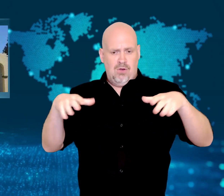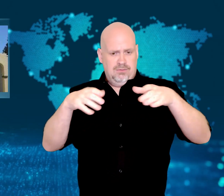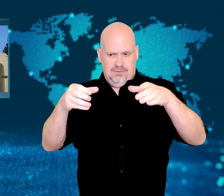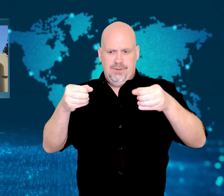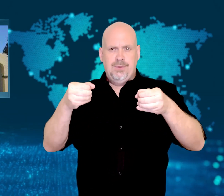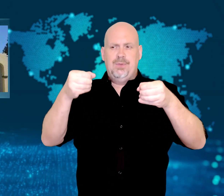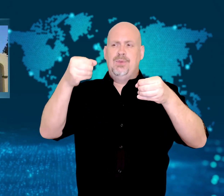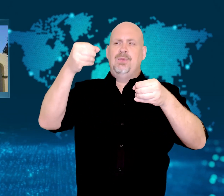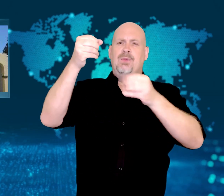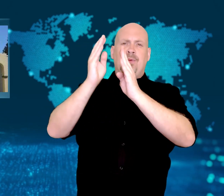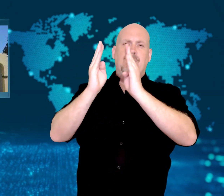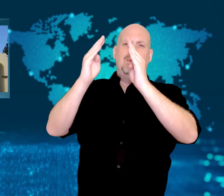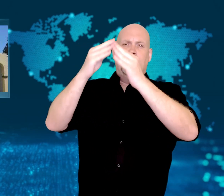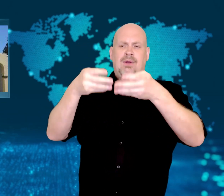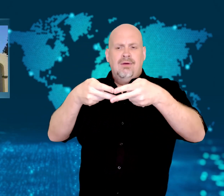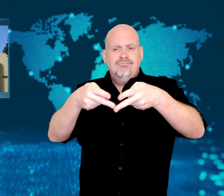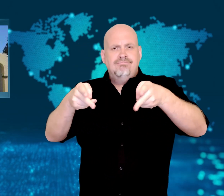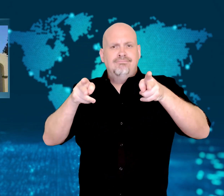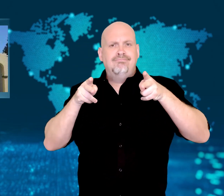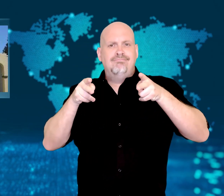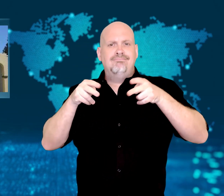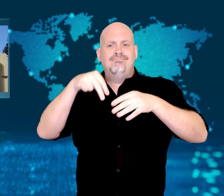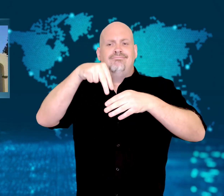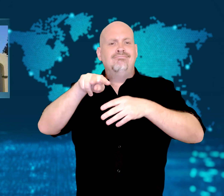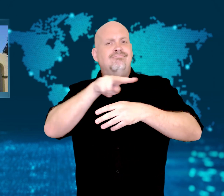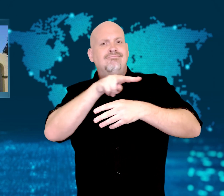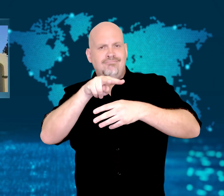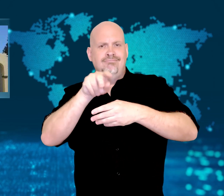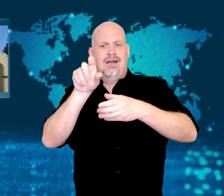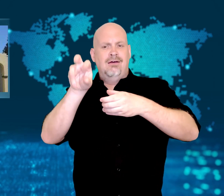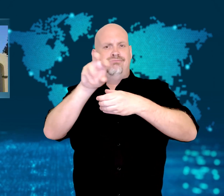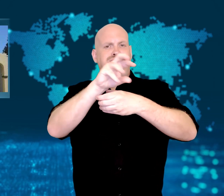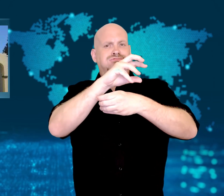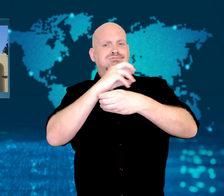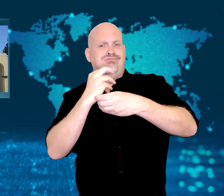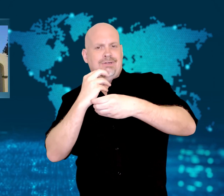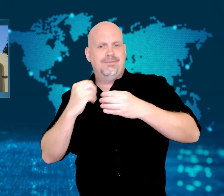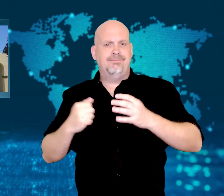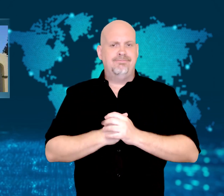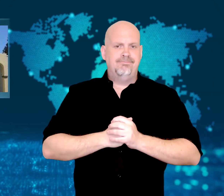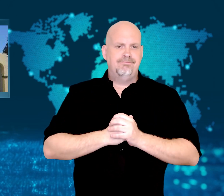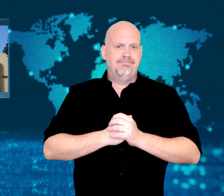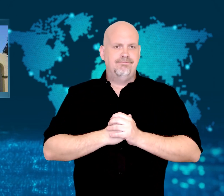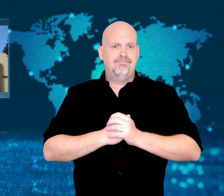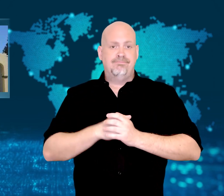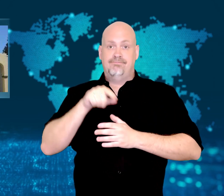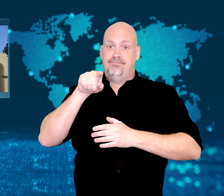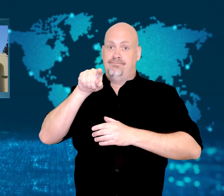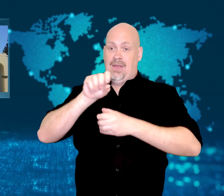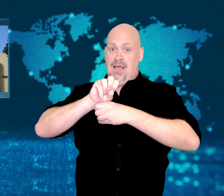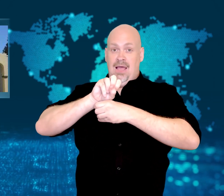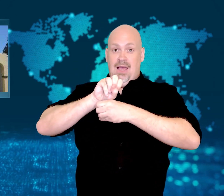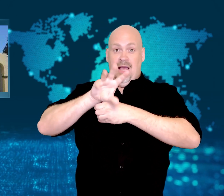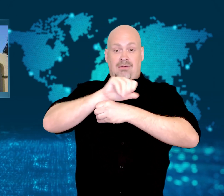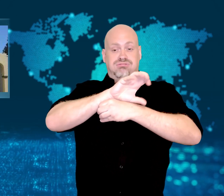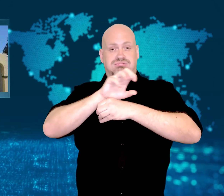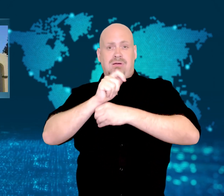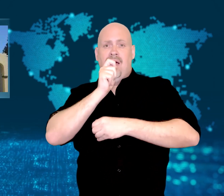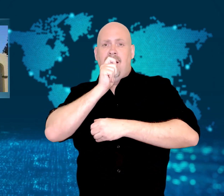It is designed so calls to prayer can be heard throughout a city five times a day.